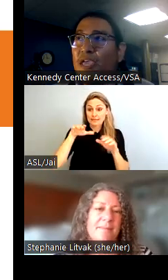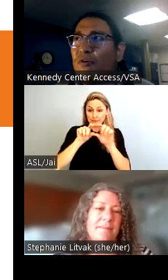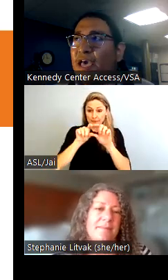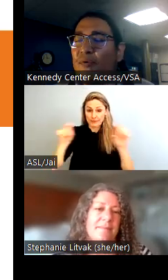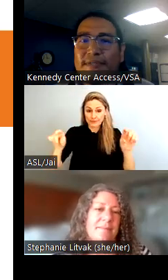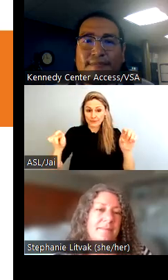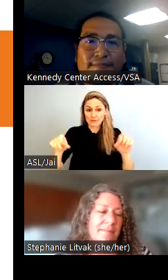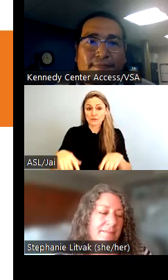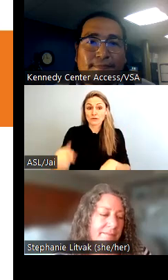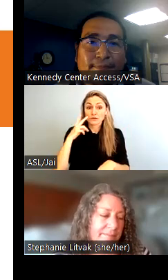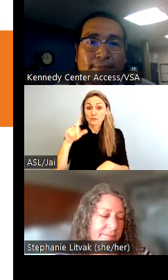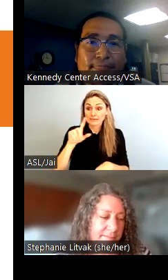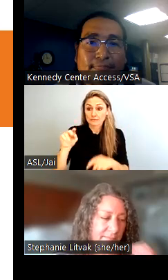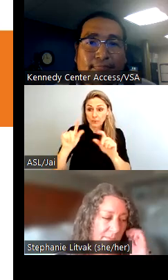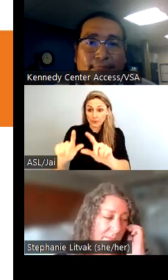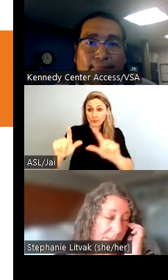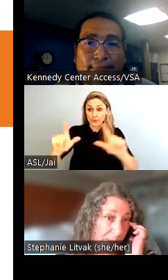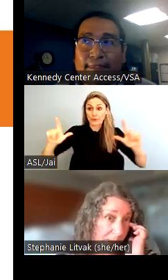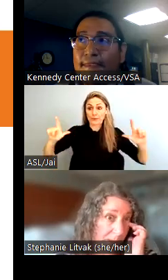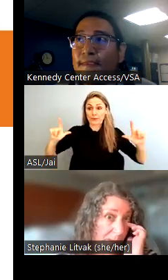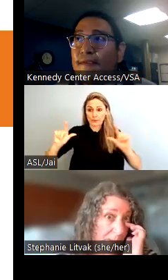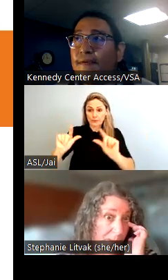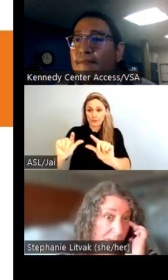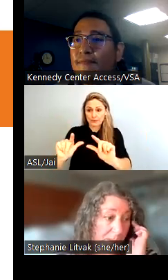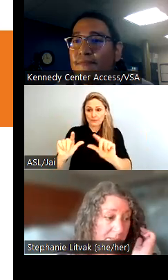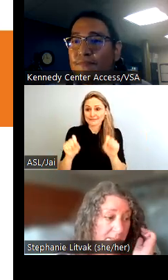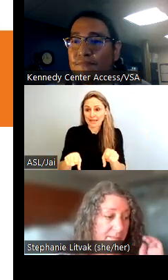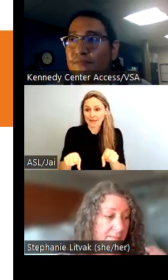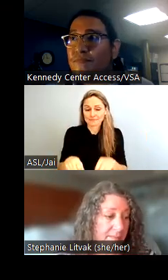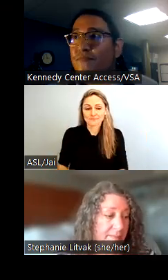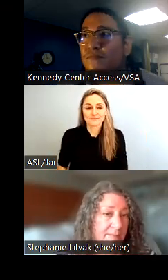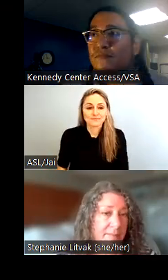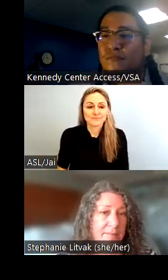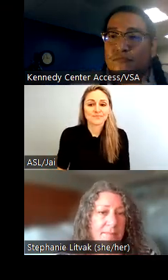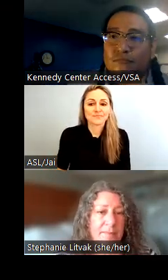in or out.